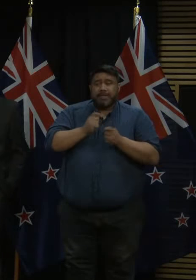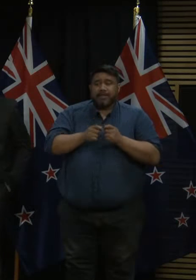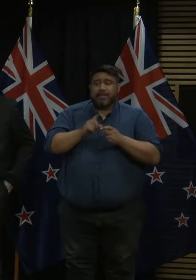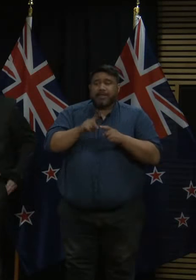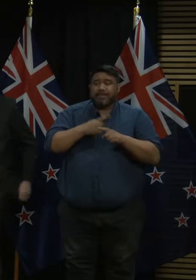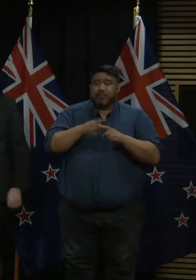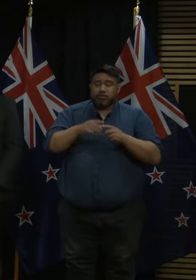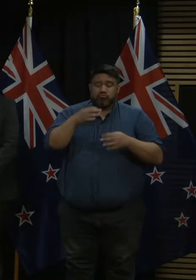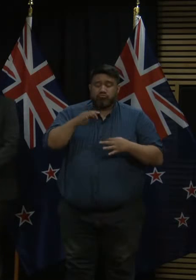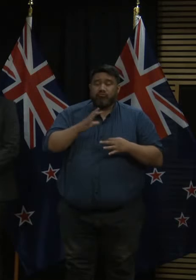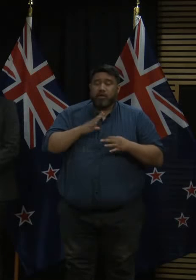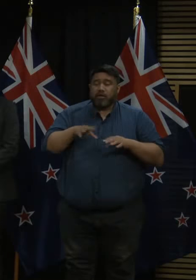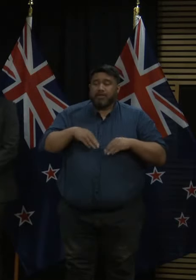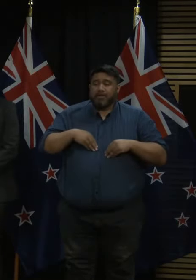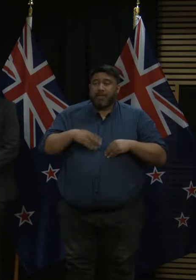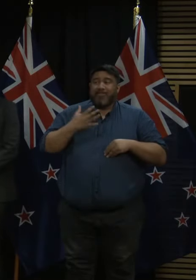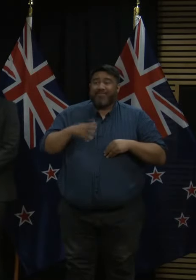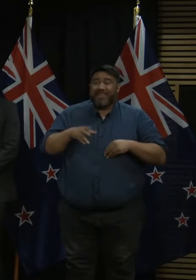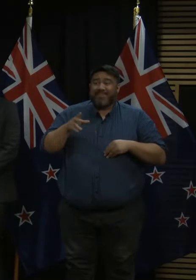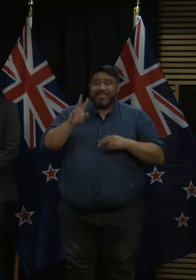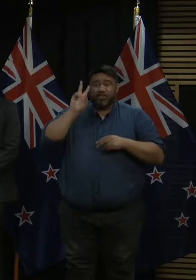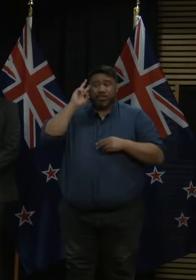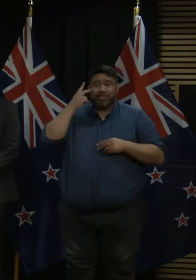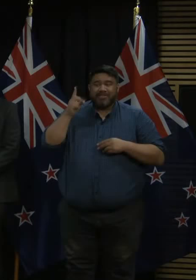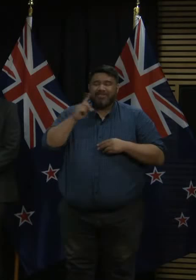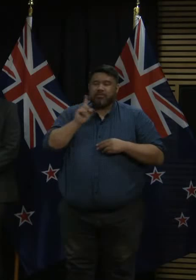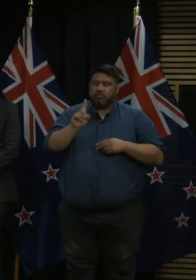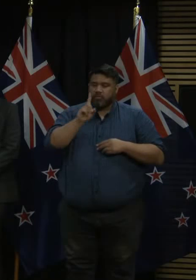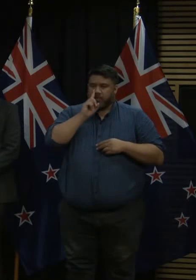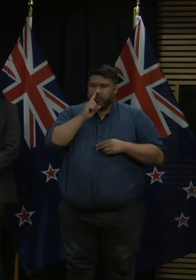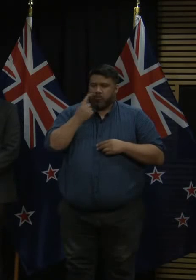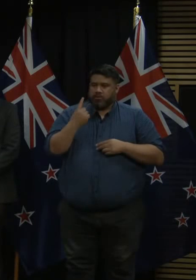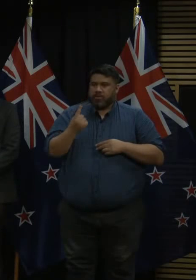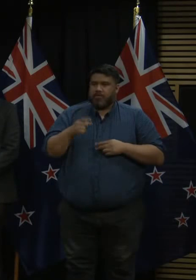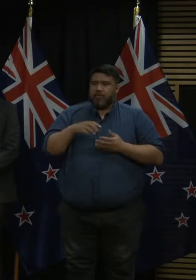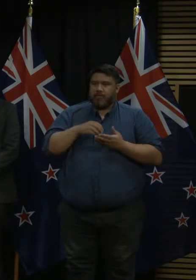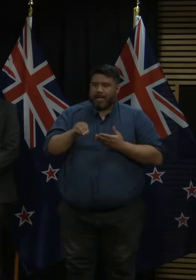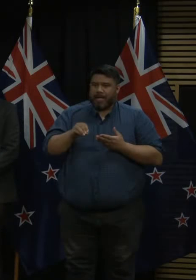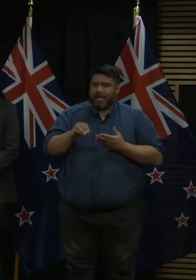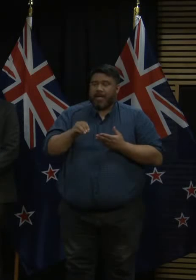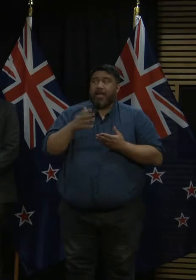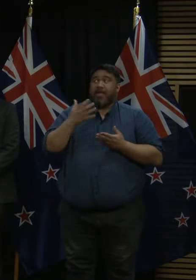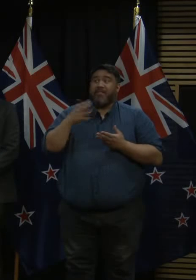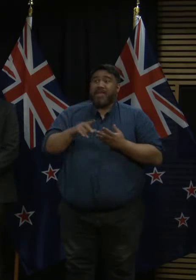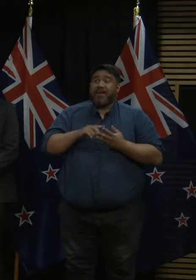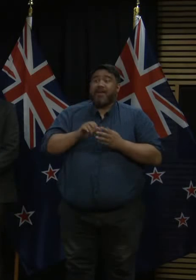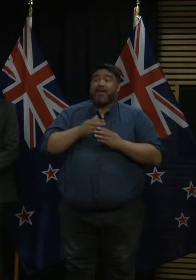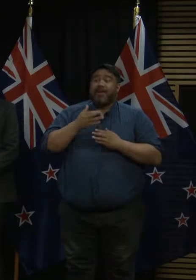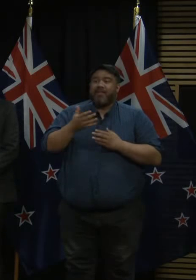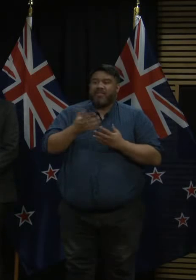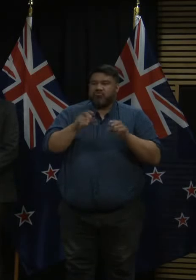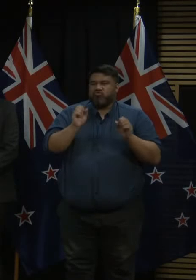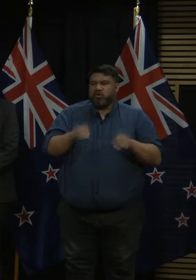that I think Germany went to where it first they allowed a testing exemption, then they